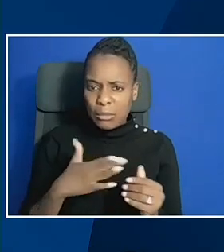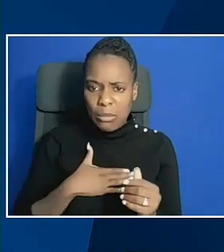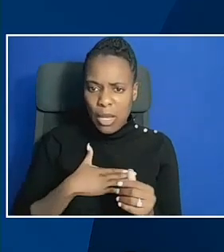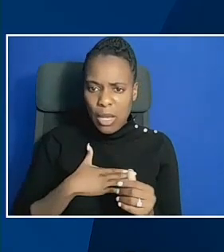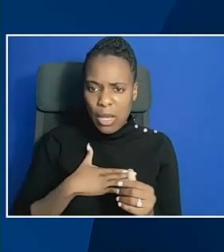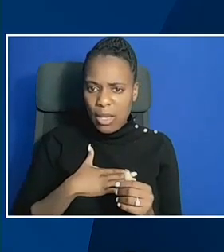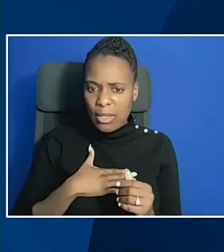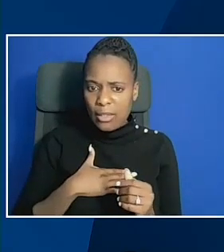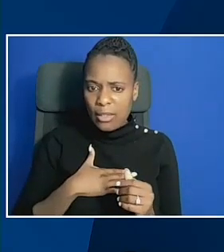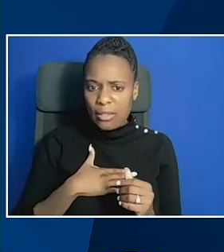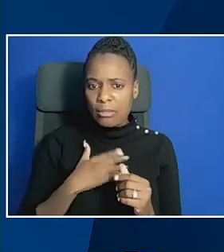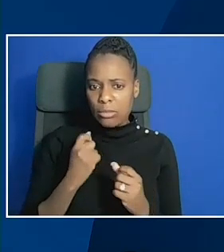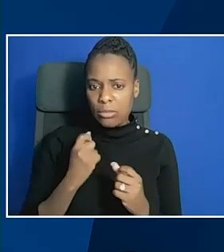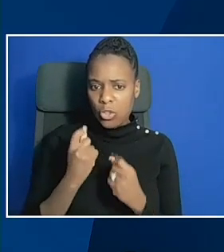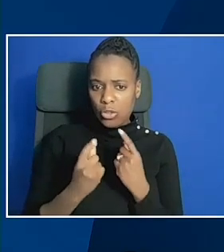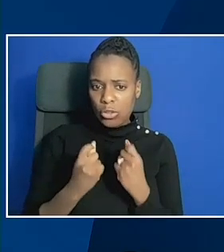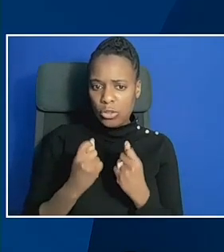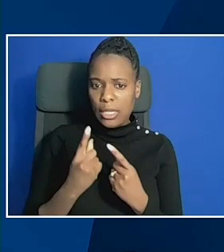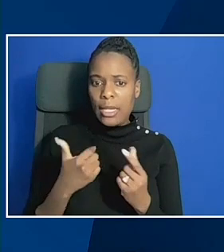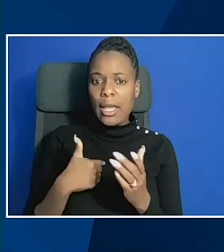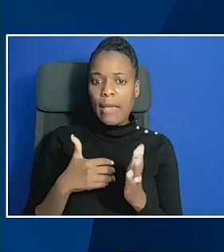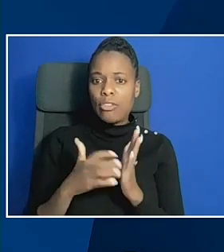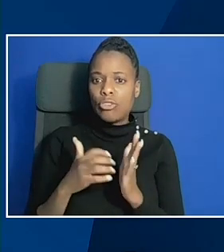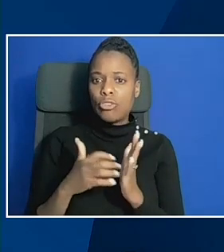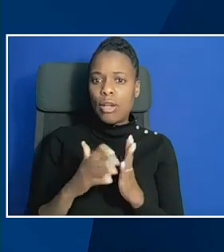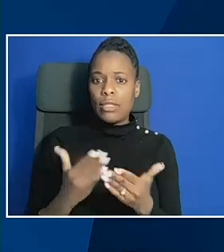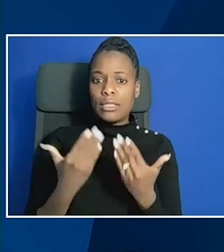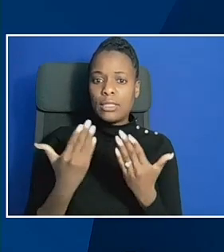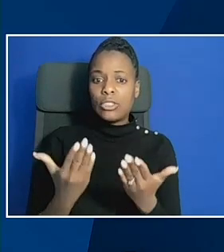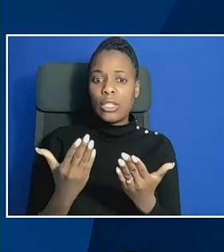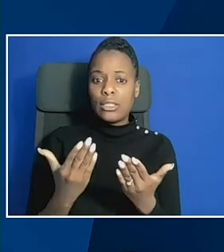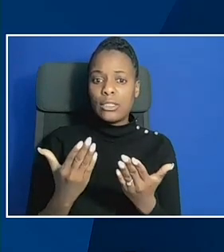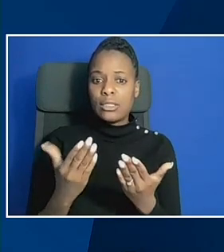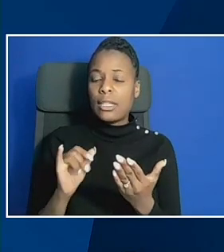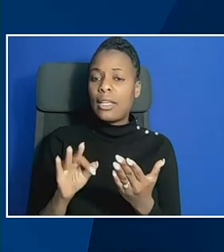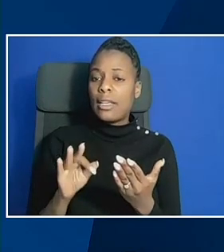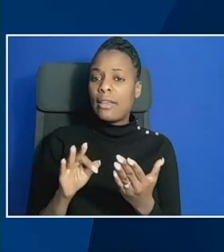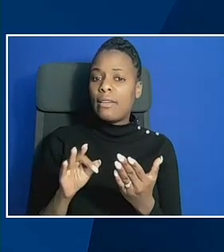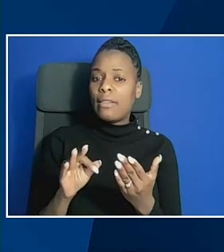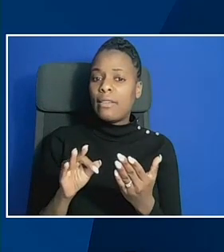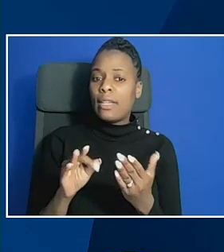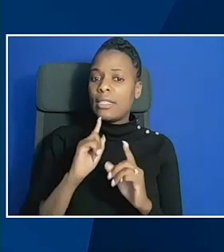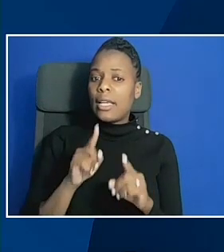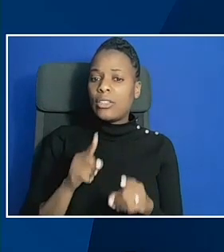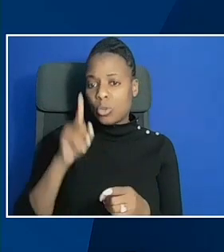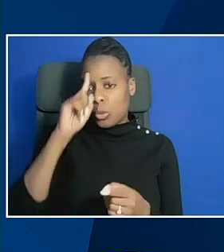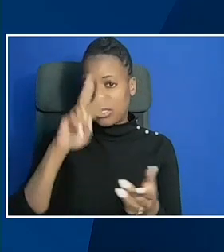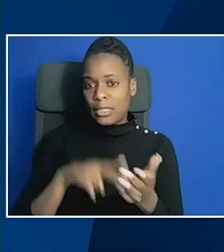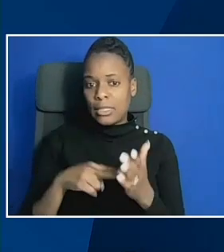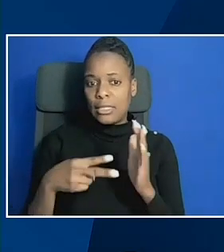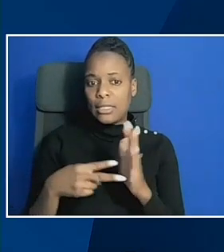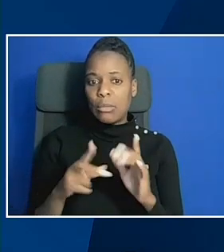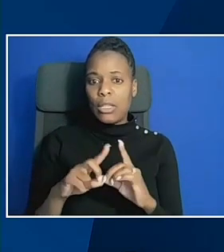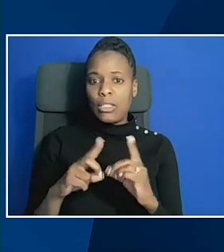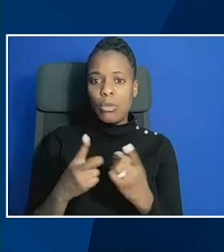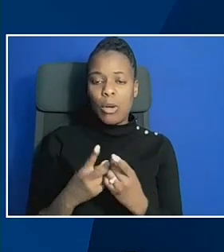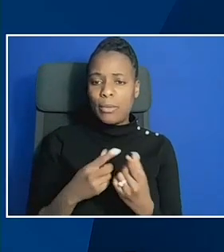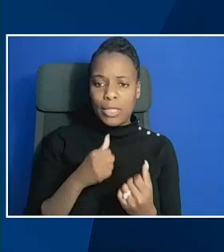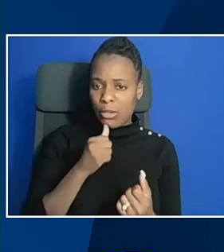suggestion if his answer is actually what's intended by the Department, which I don't think Barmak or Carolyn or anybody else actually agrees with.